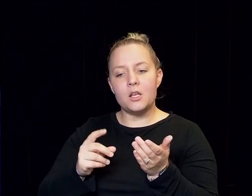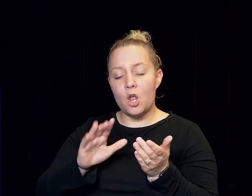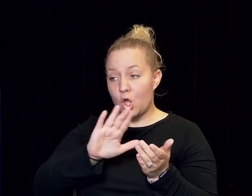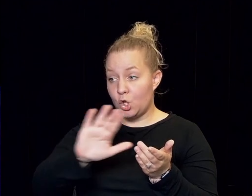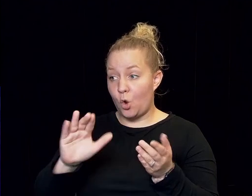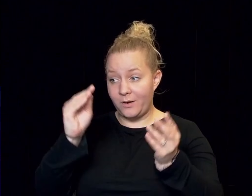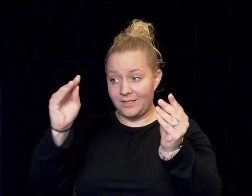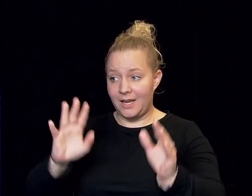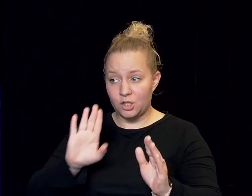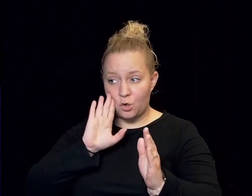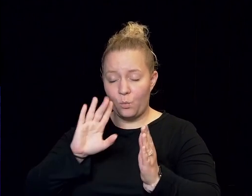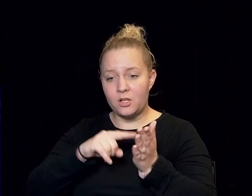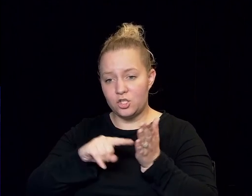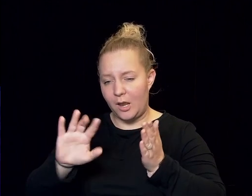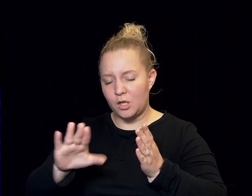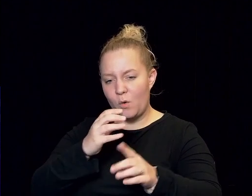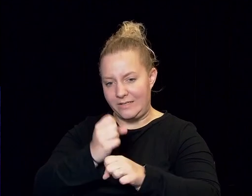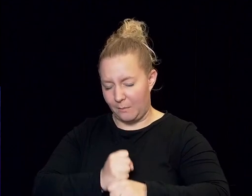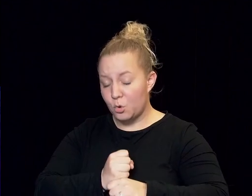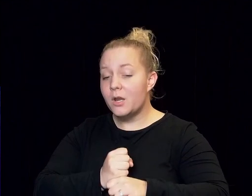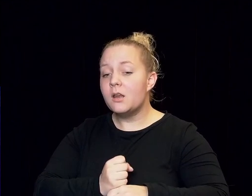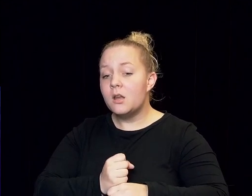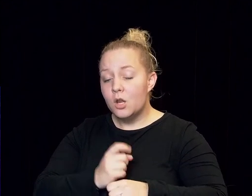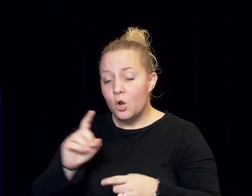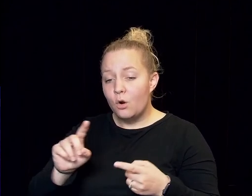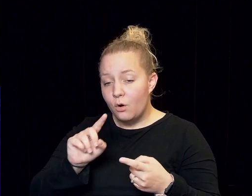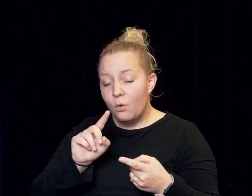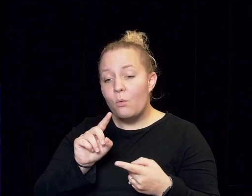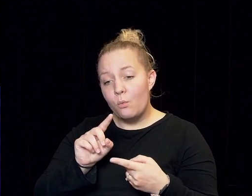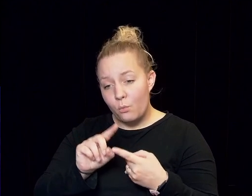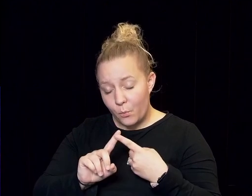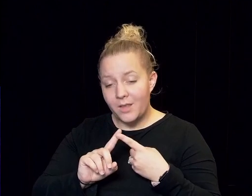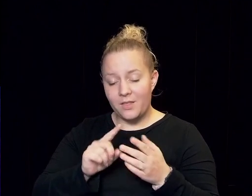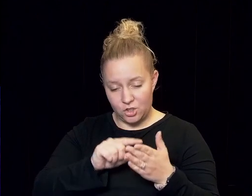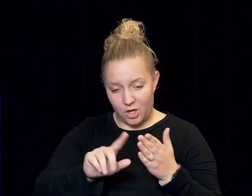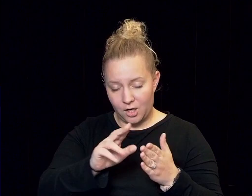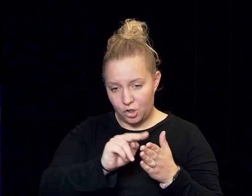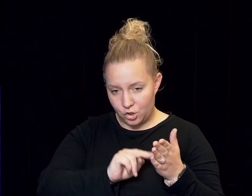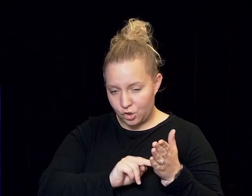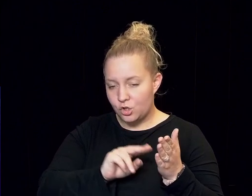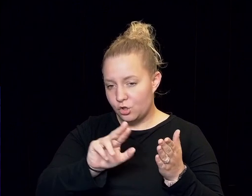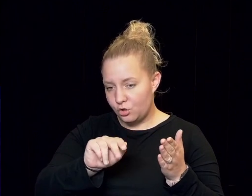will check your summary once they get around to checking your notes. So, go ahead and answer "how is